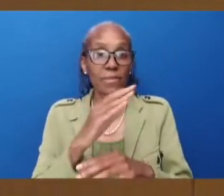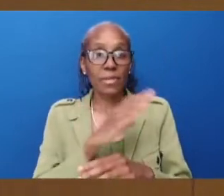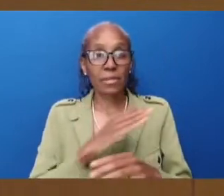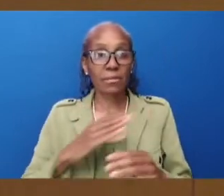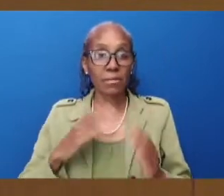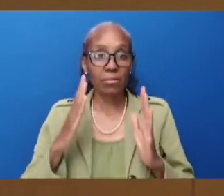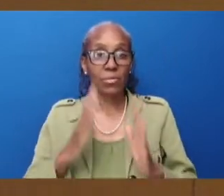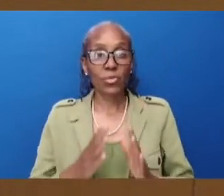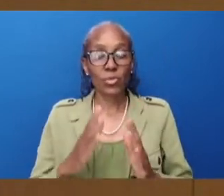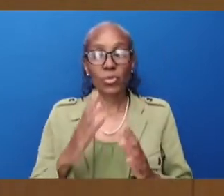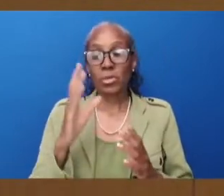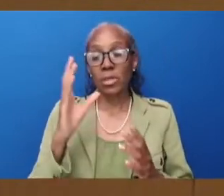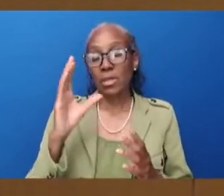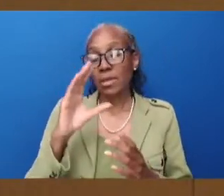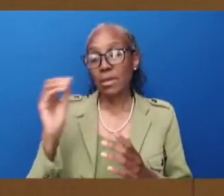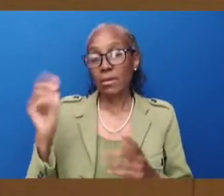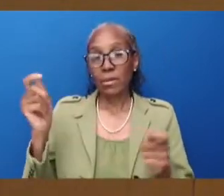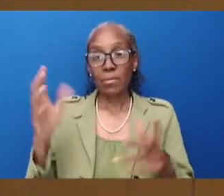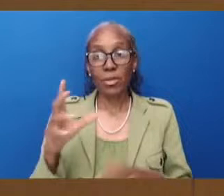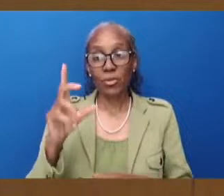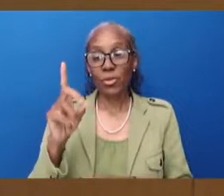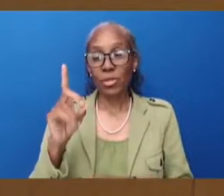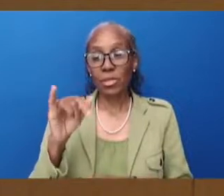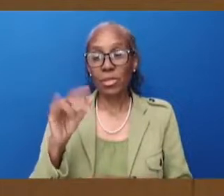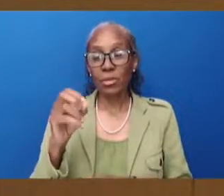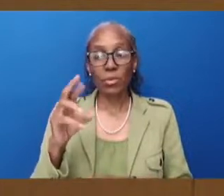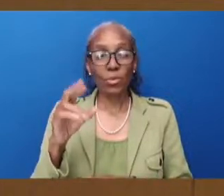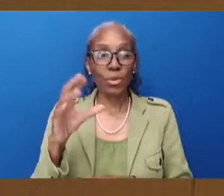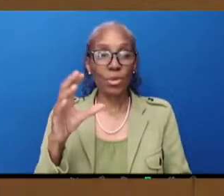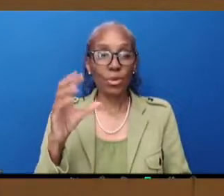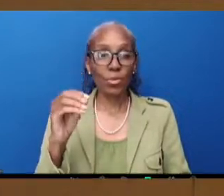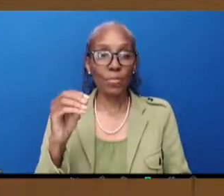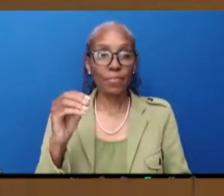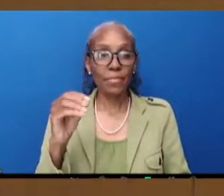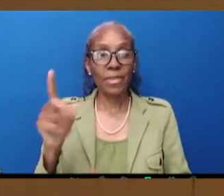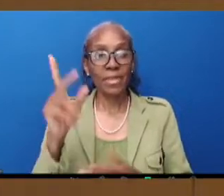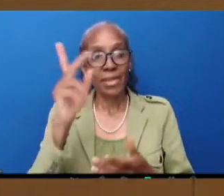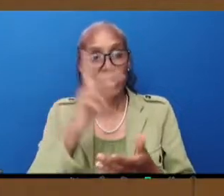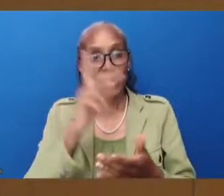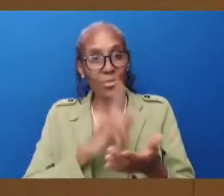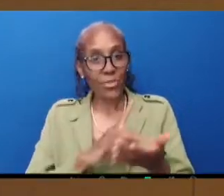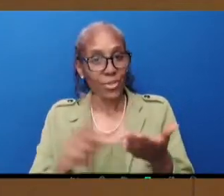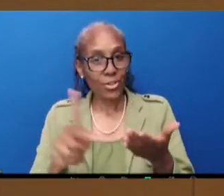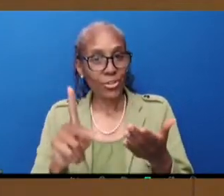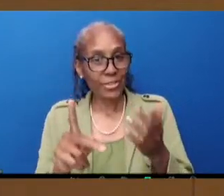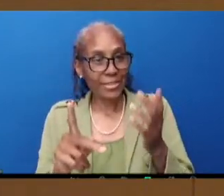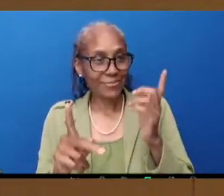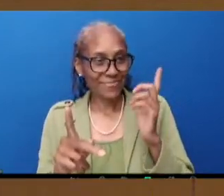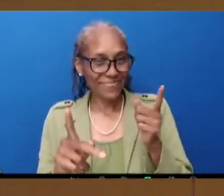GOOD